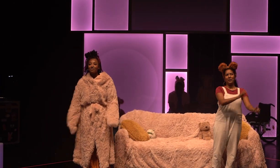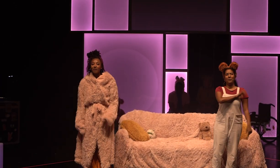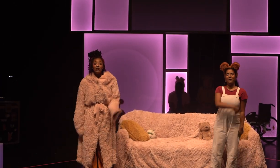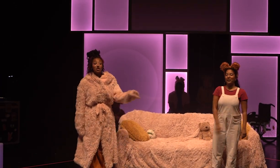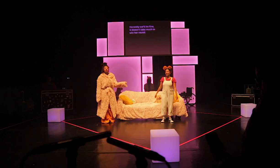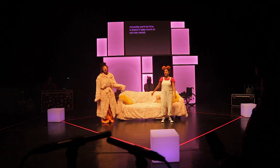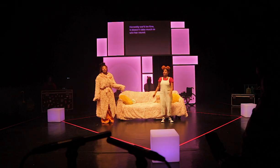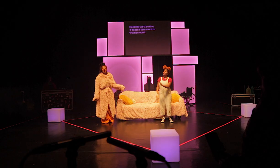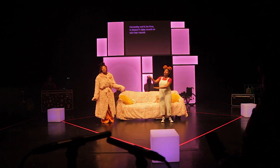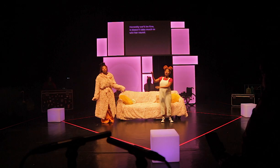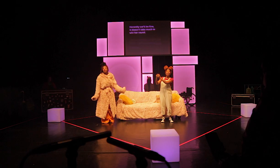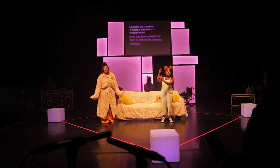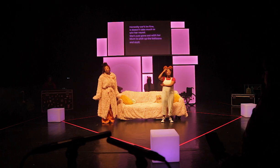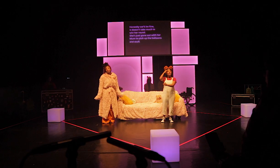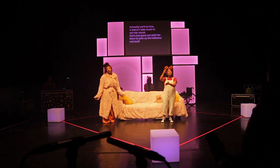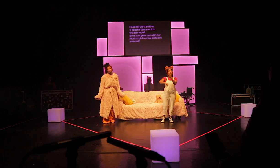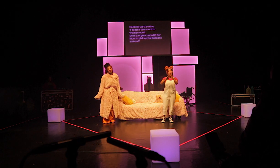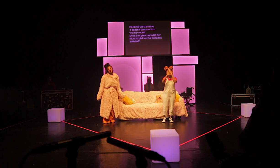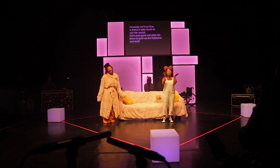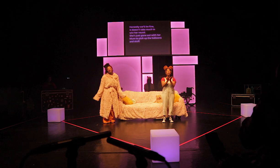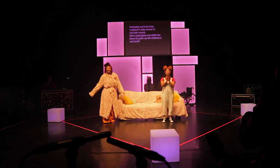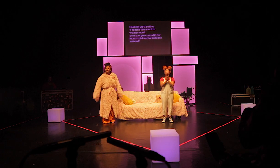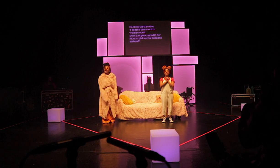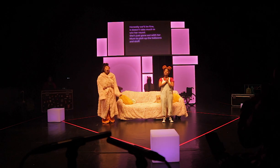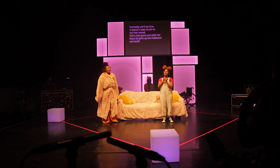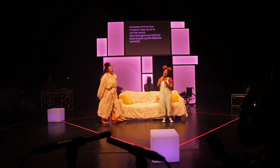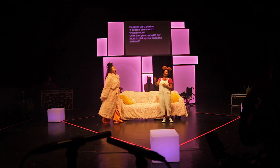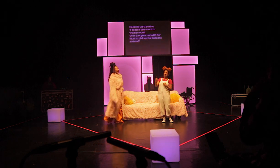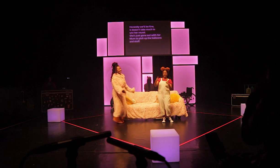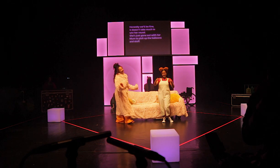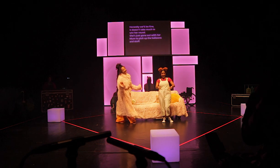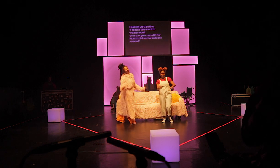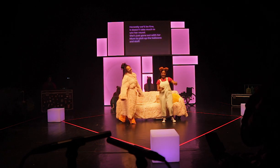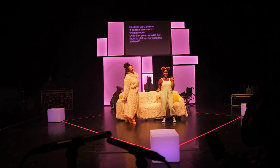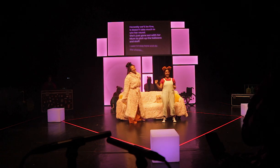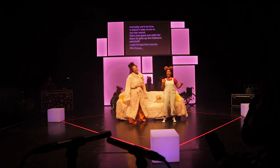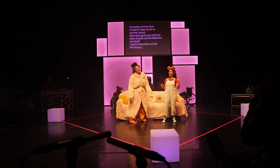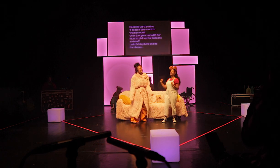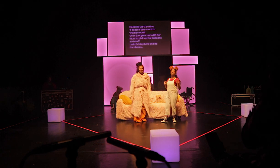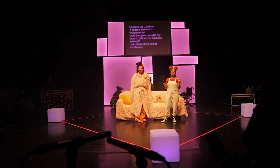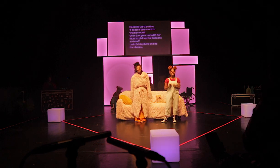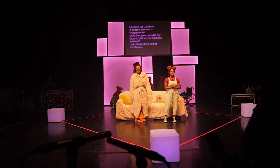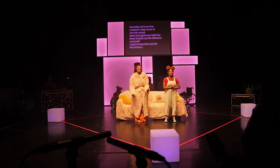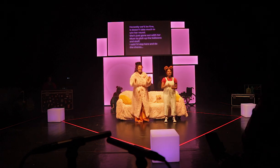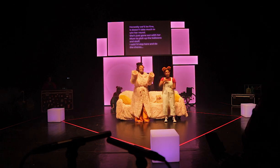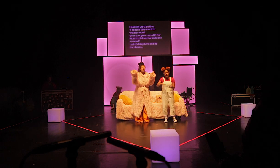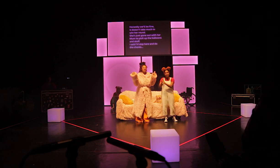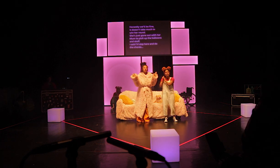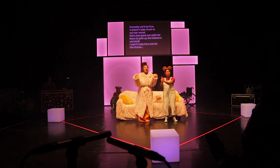round. She's just gone out with her mum to pick up the balloons and stuff. I said I'd stay here and do the chores. It's the least I can do after everything they've done for